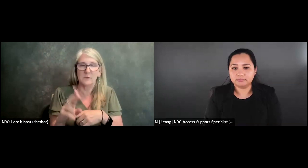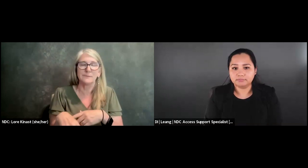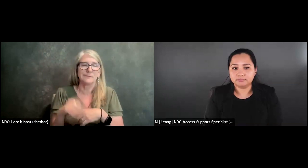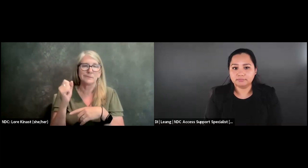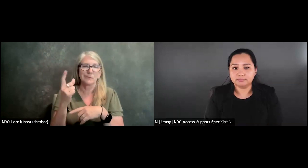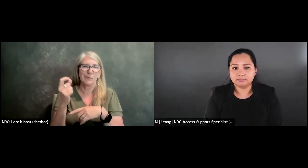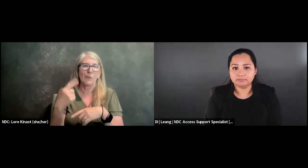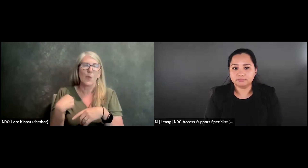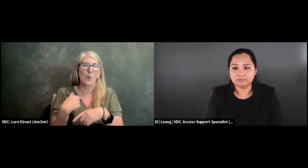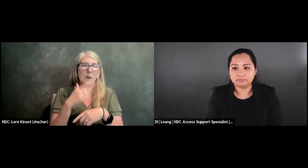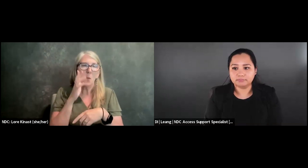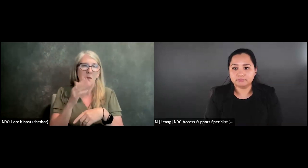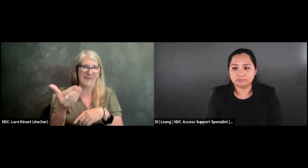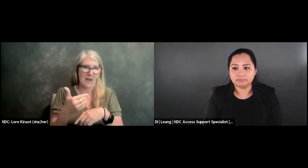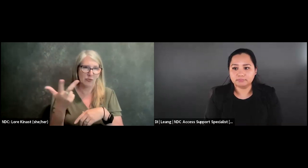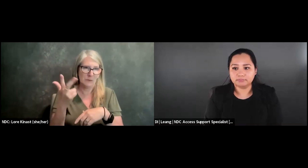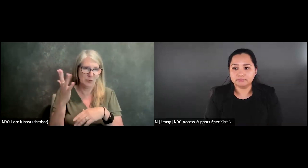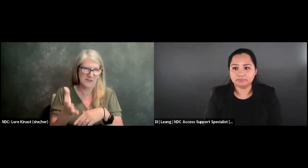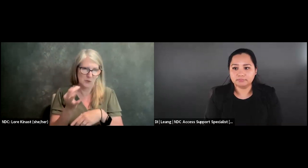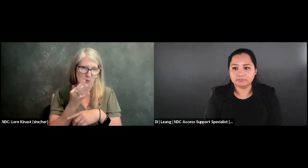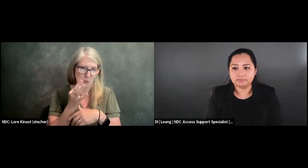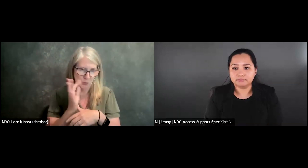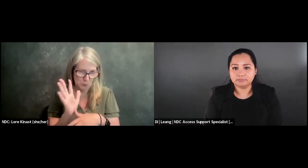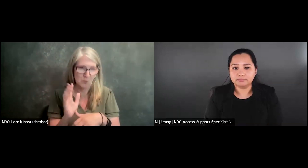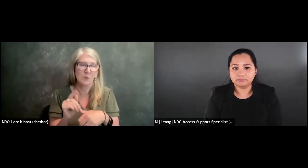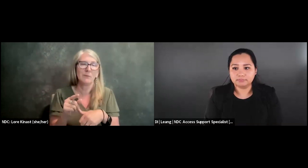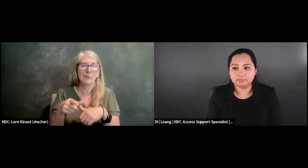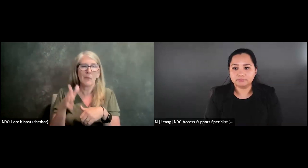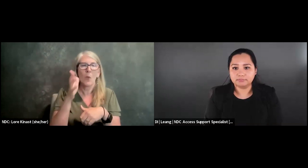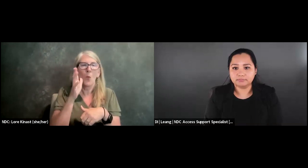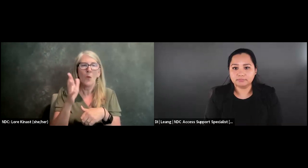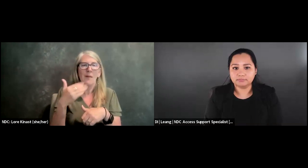We will invite the three panelists presenters soon.